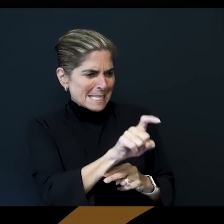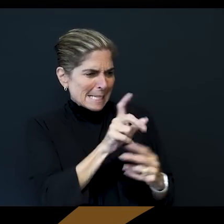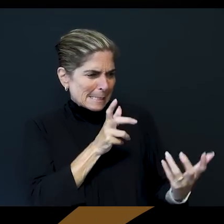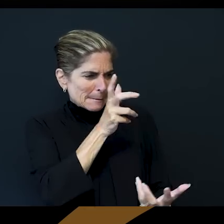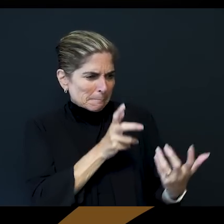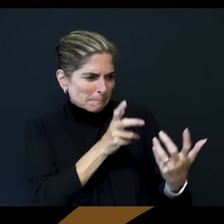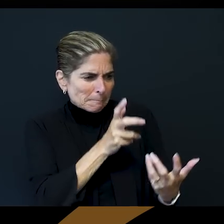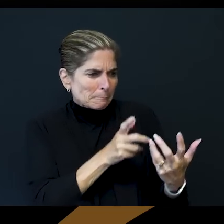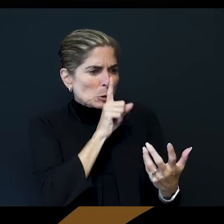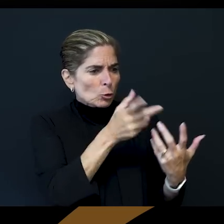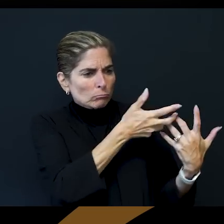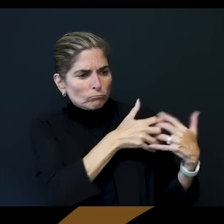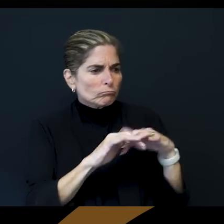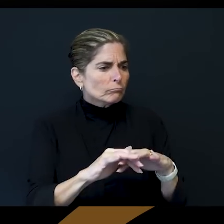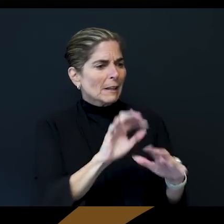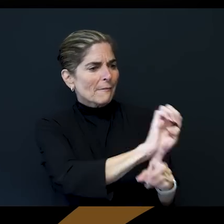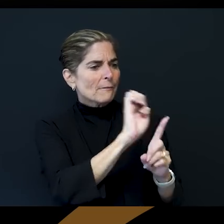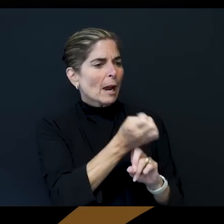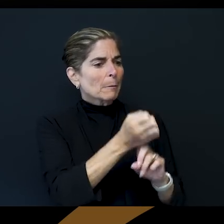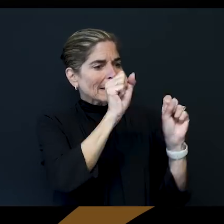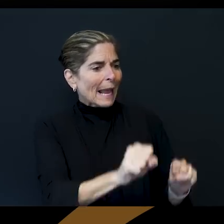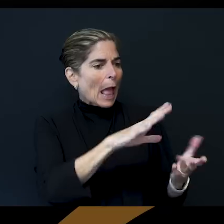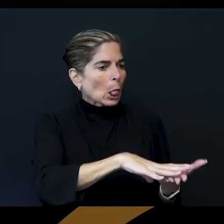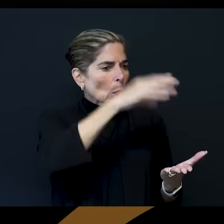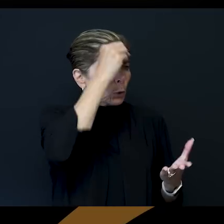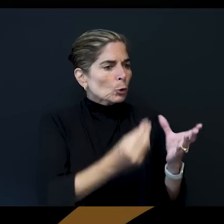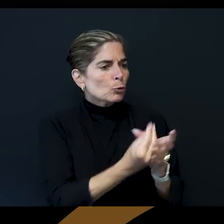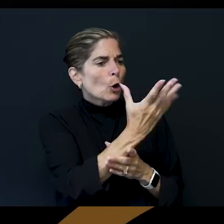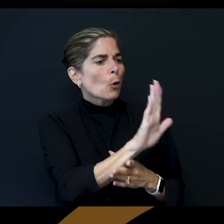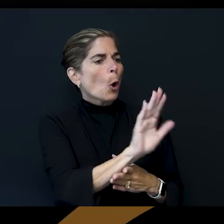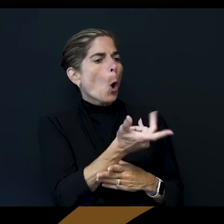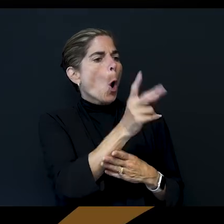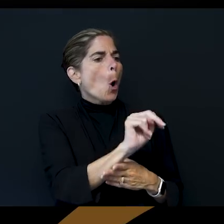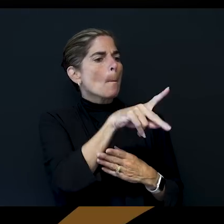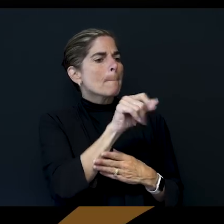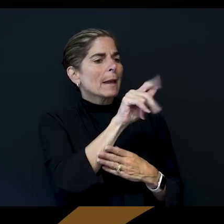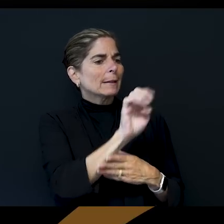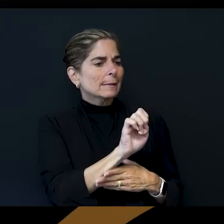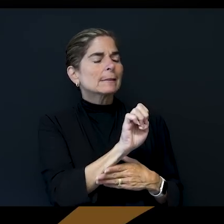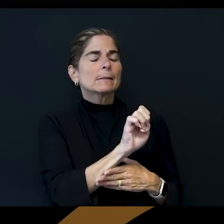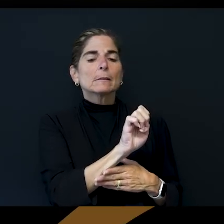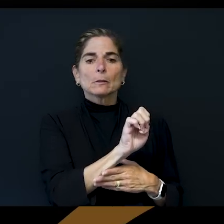an environment where they learn and grow at their own rate. We're unique from other organizations in that we serve people